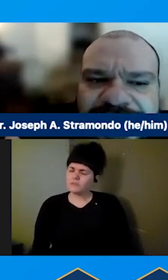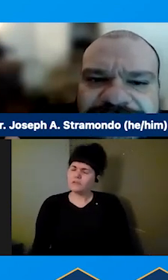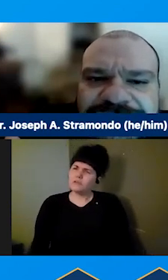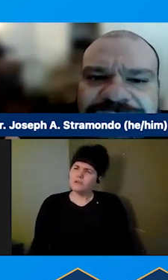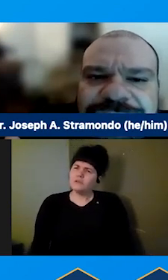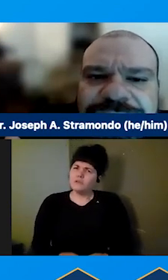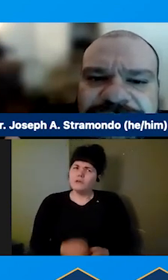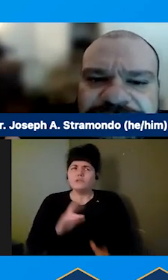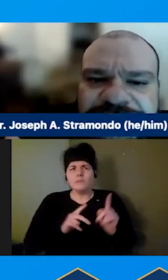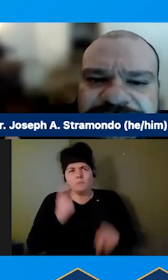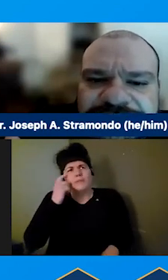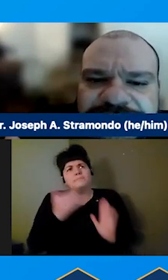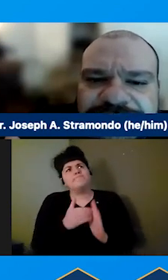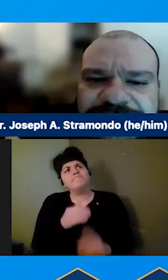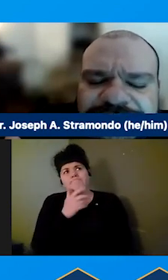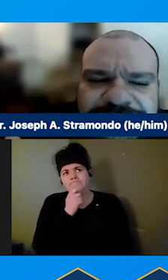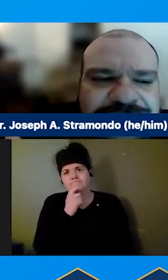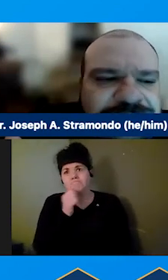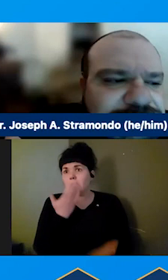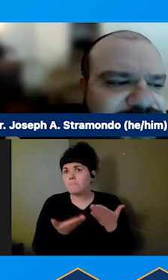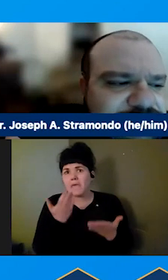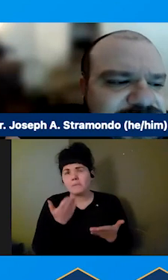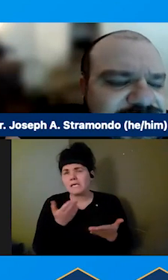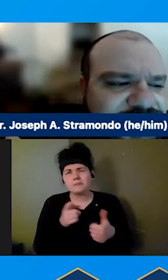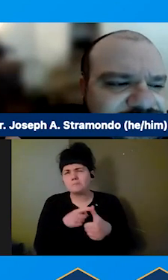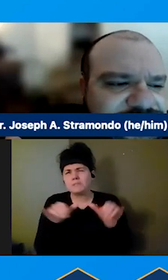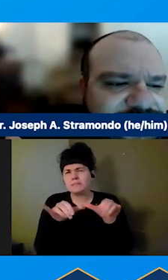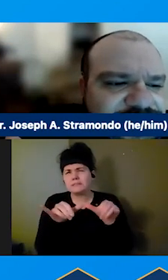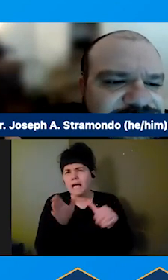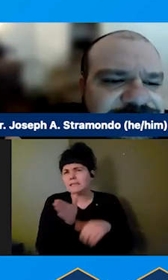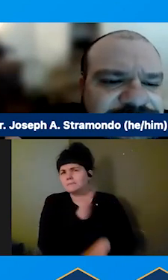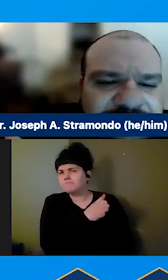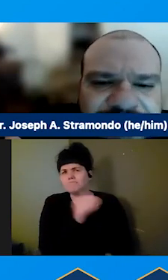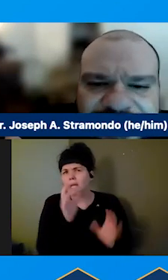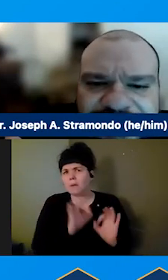not the size of the building. Right. But maybe it's the